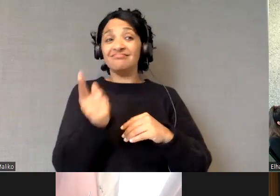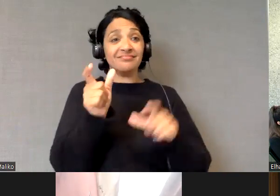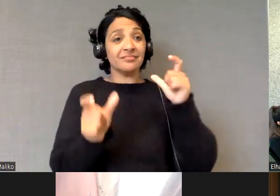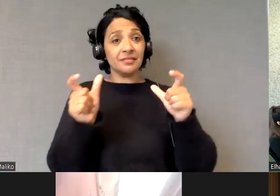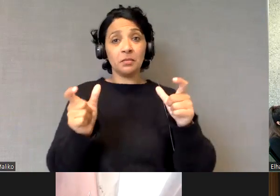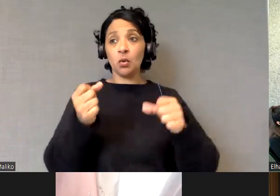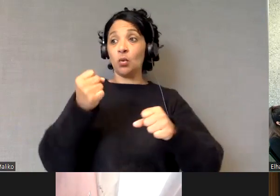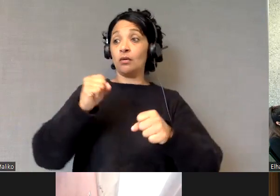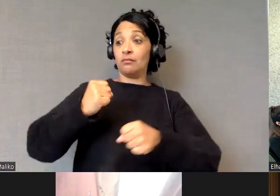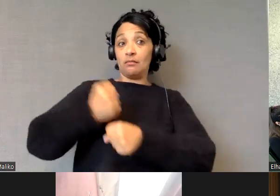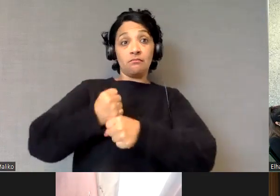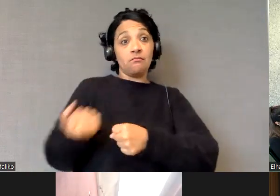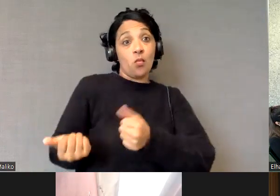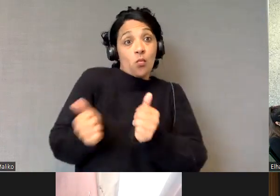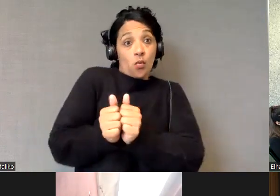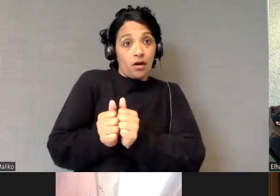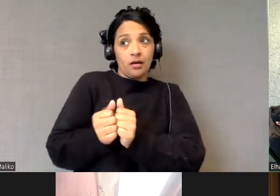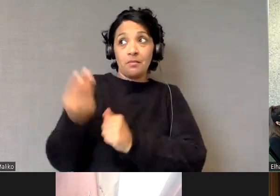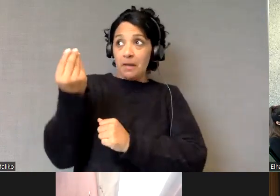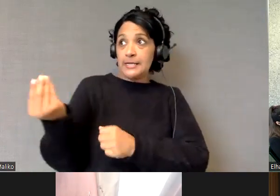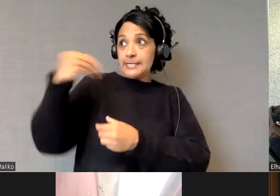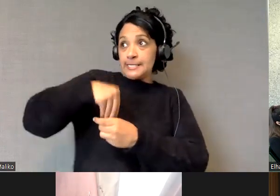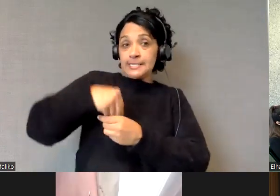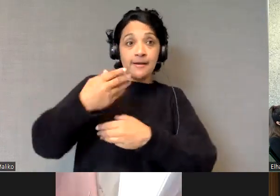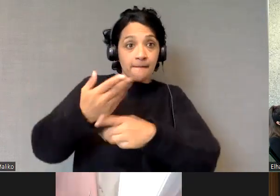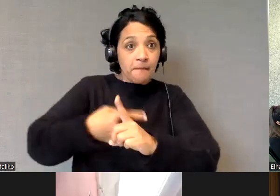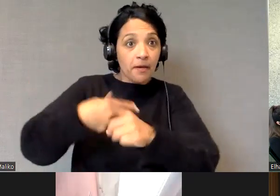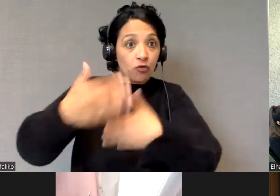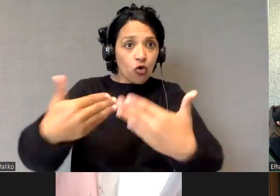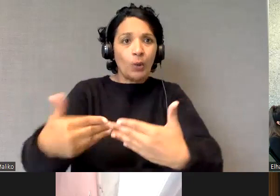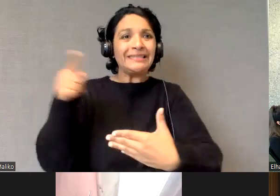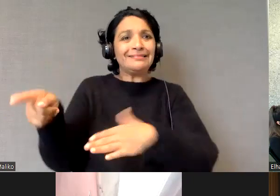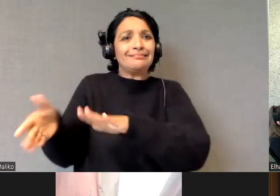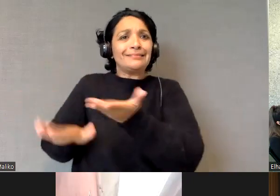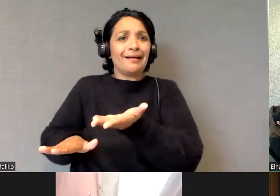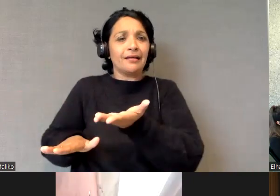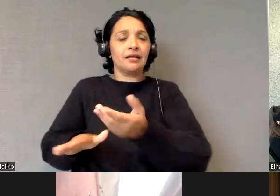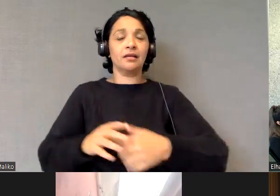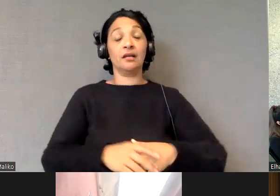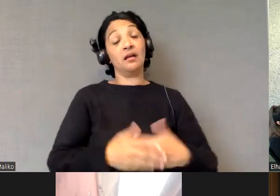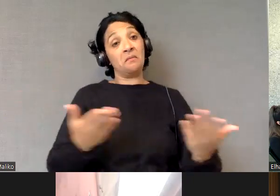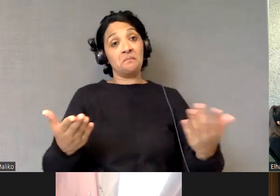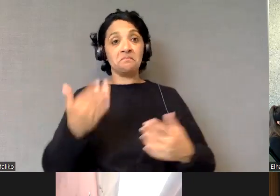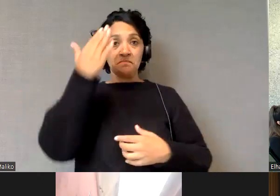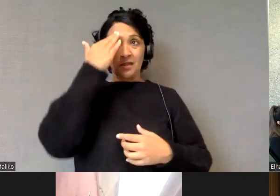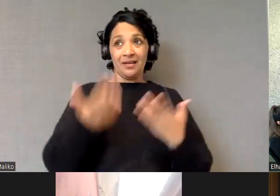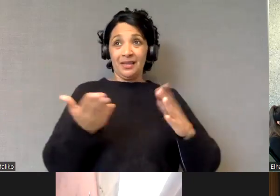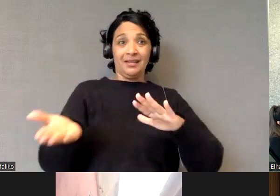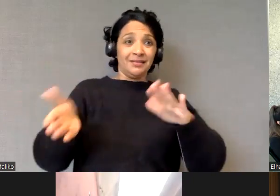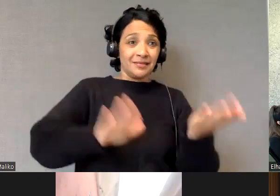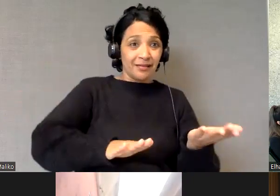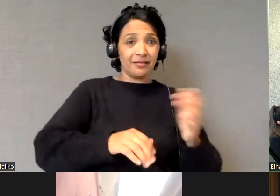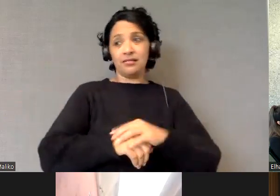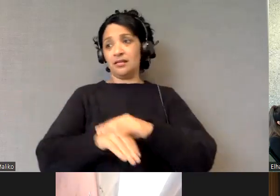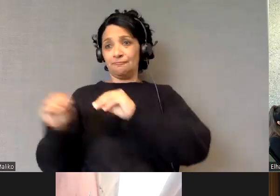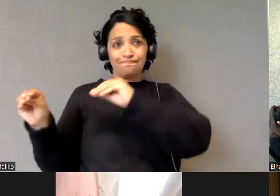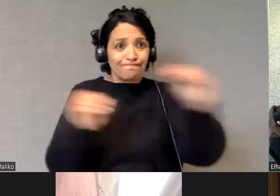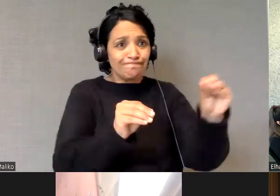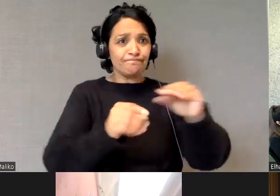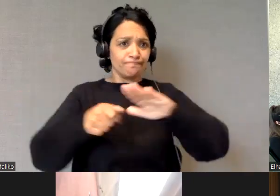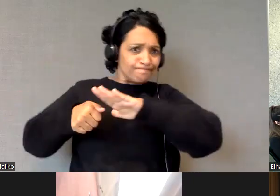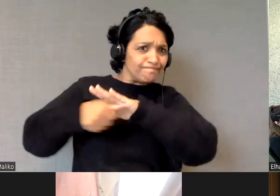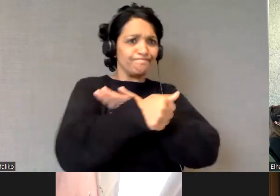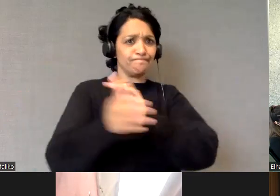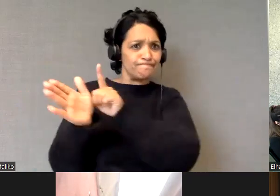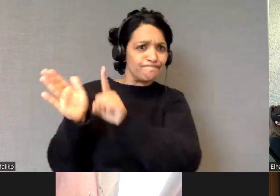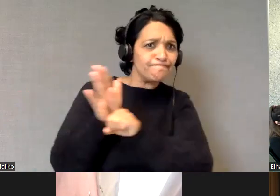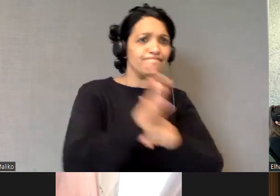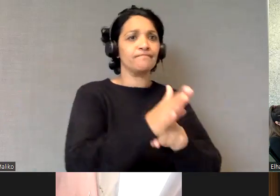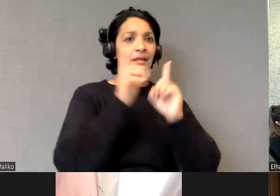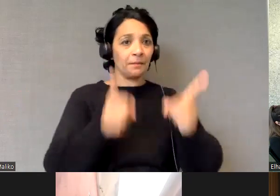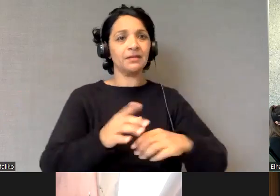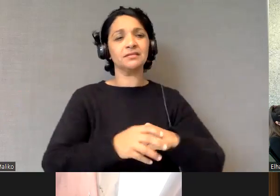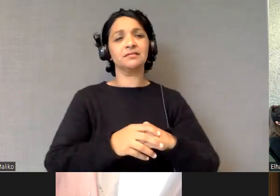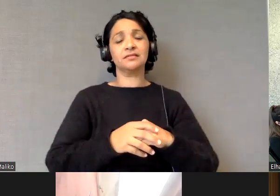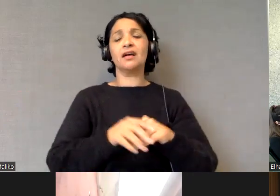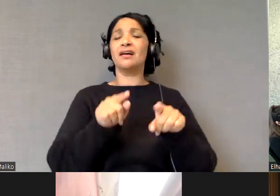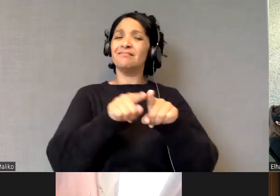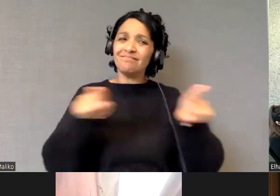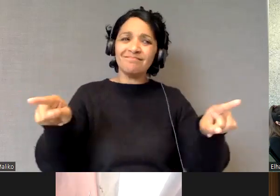winners.